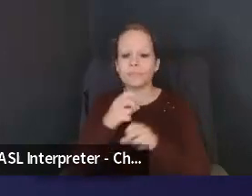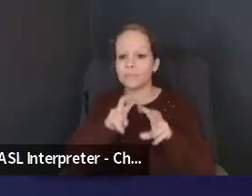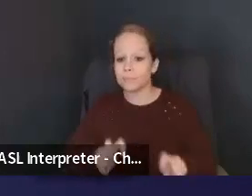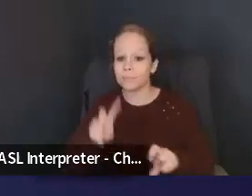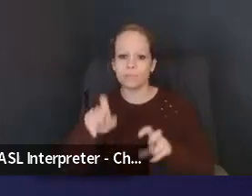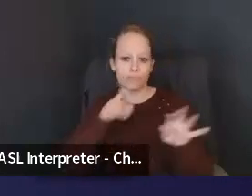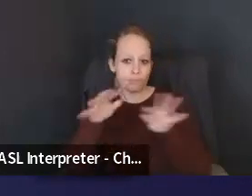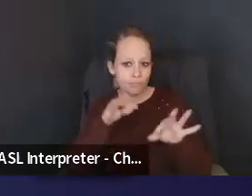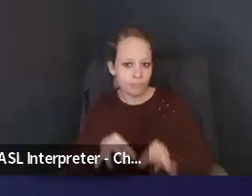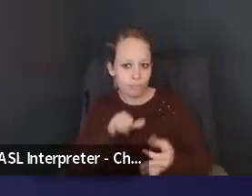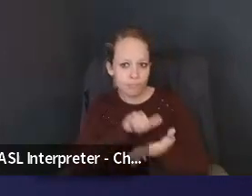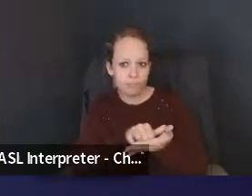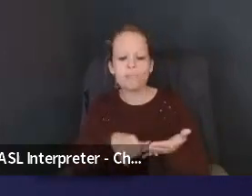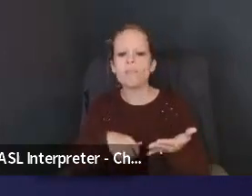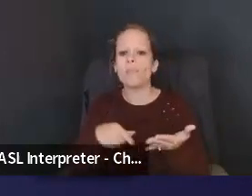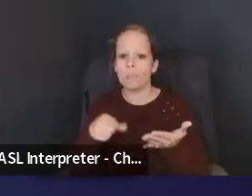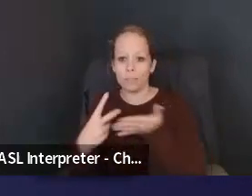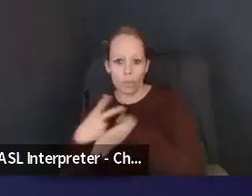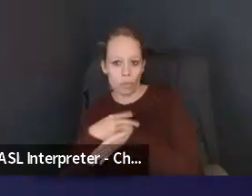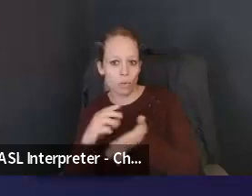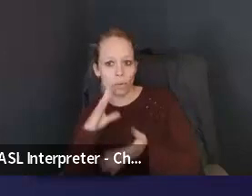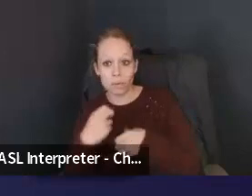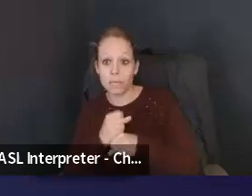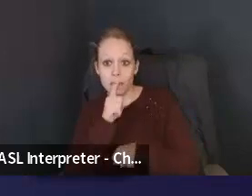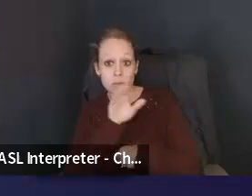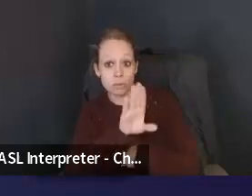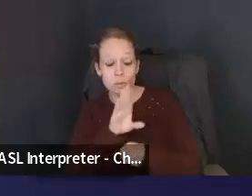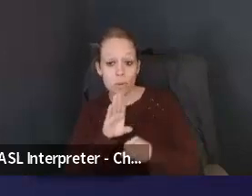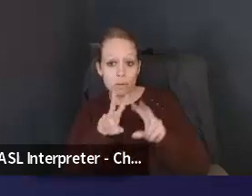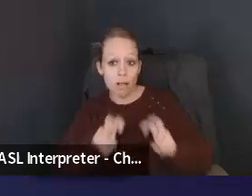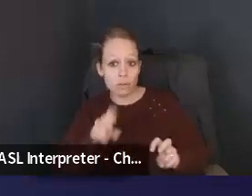here. Reviewers will check to make sure that your analyses are compatible with the questions and